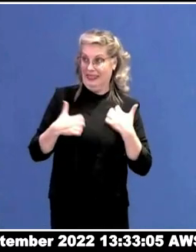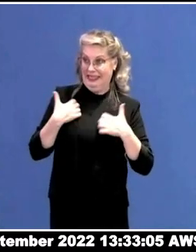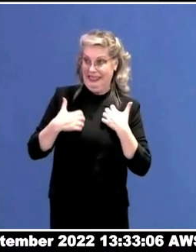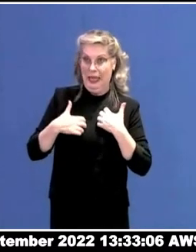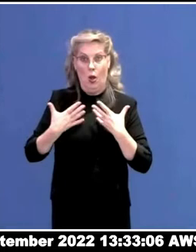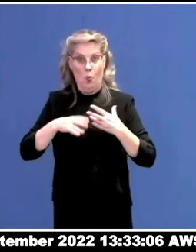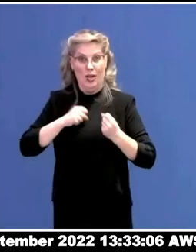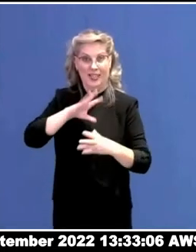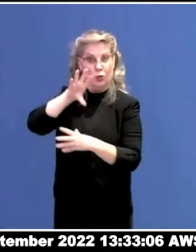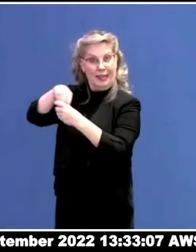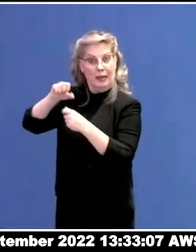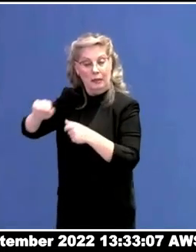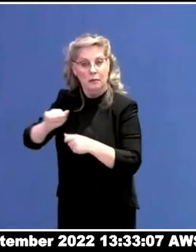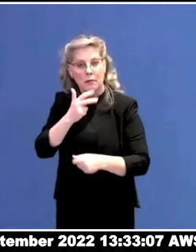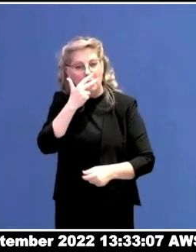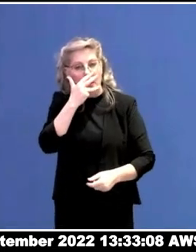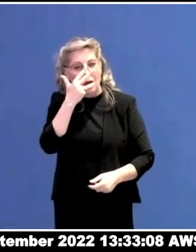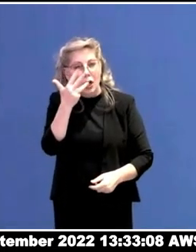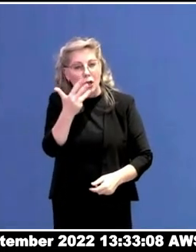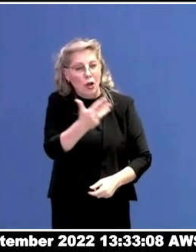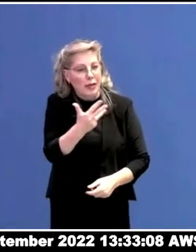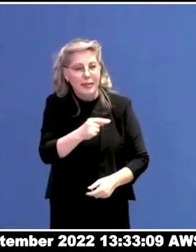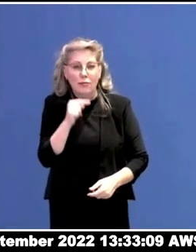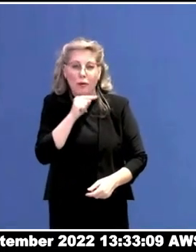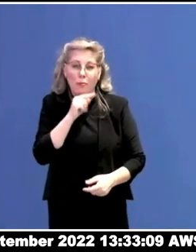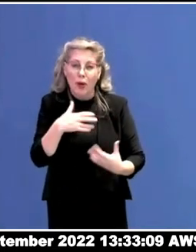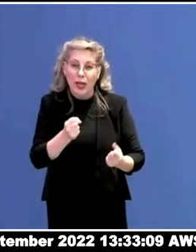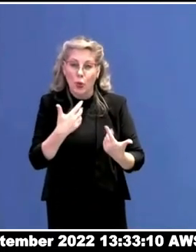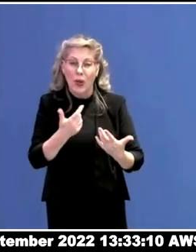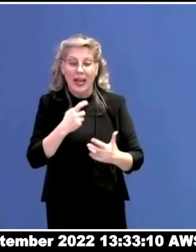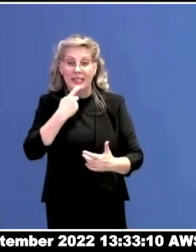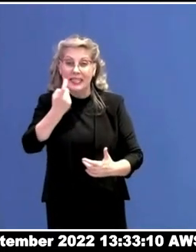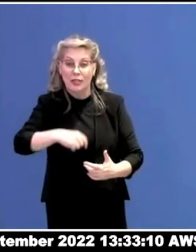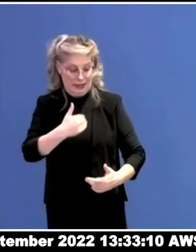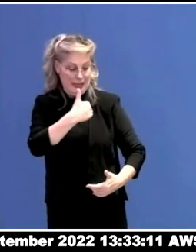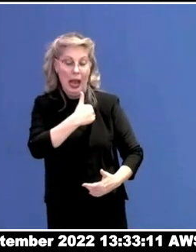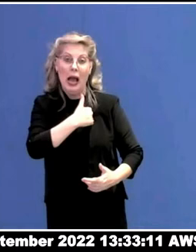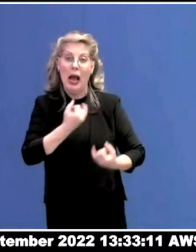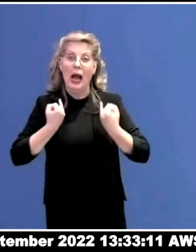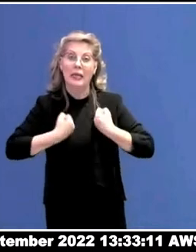19-year-old boy with rheumatic heart disease, they lost his file.